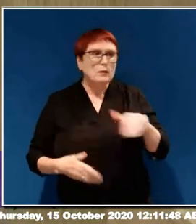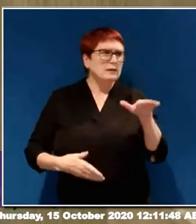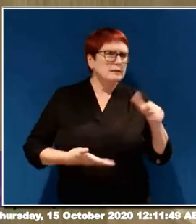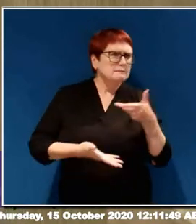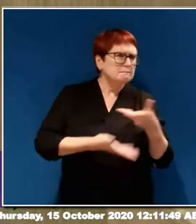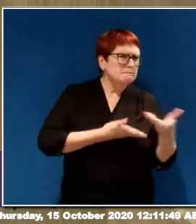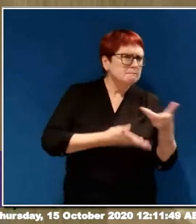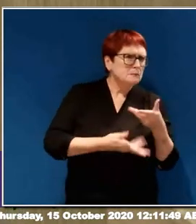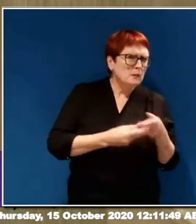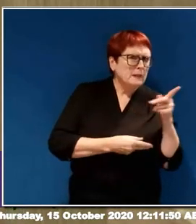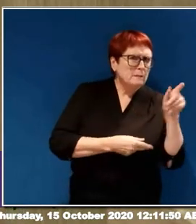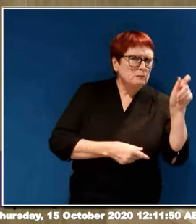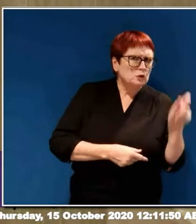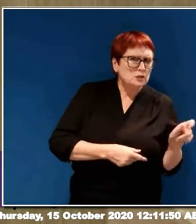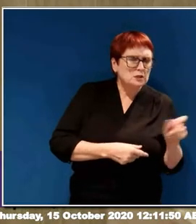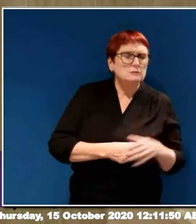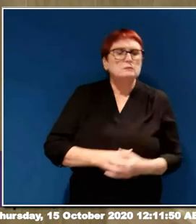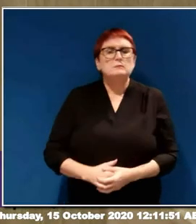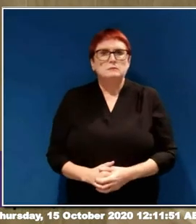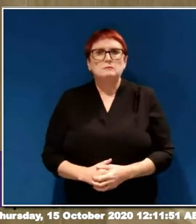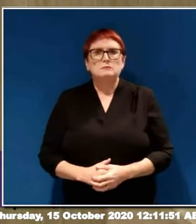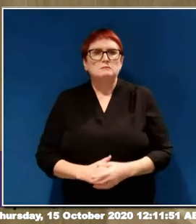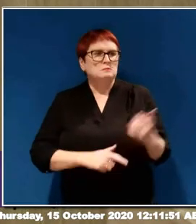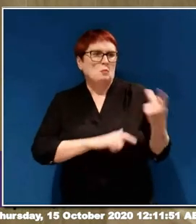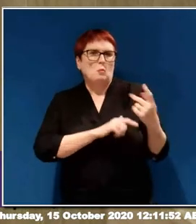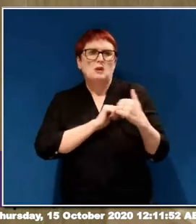we would work out a way forward.